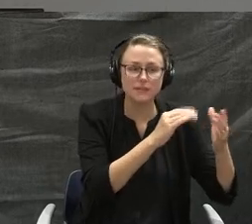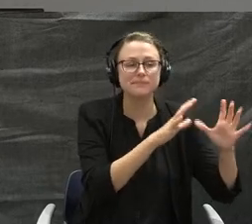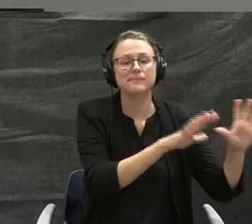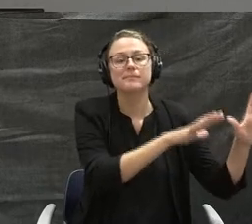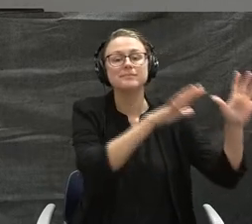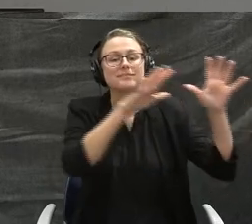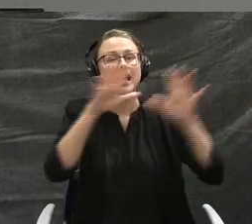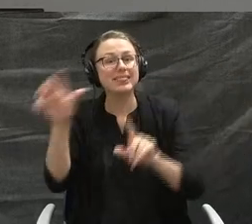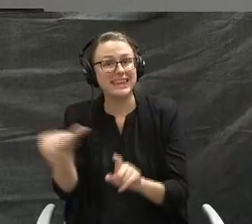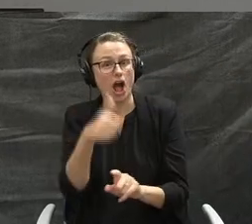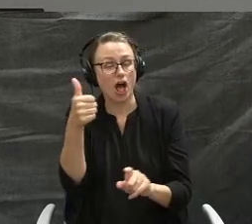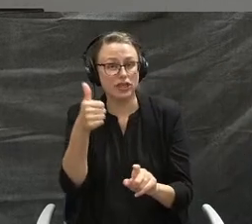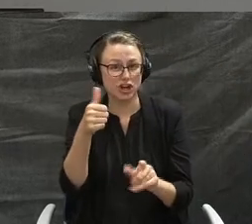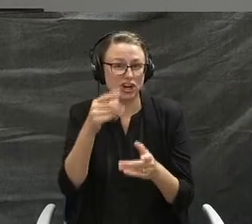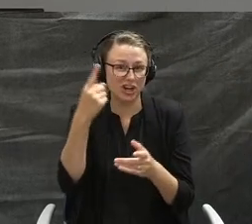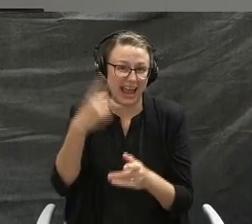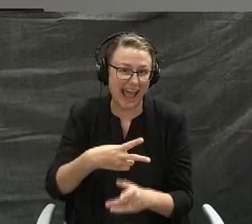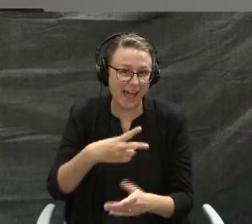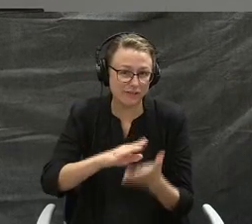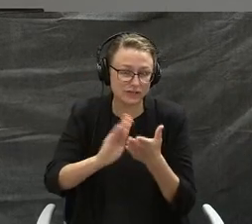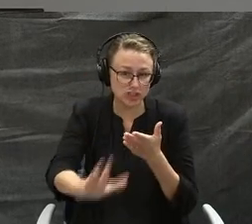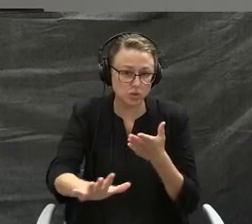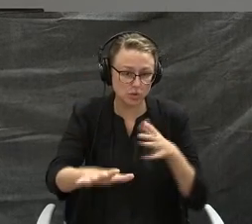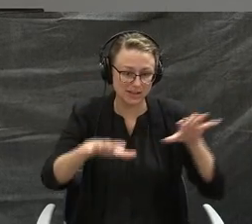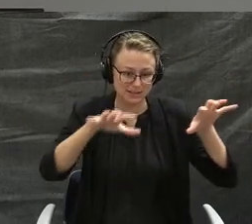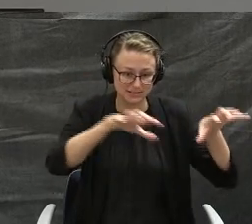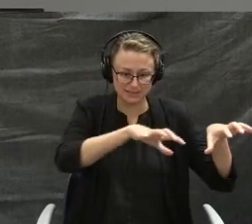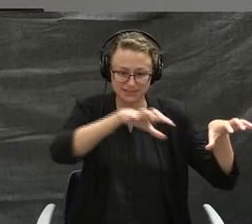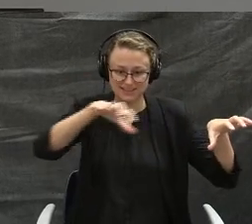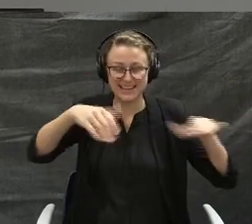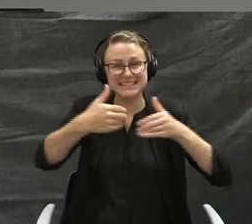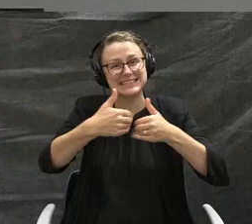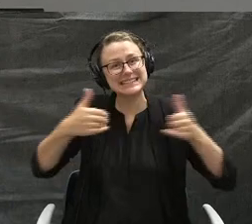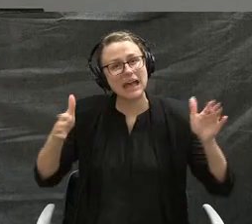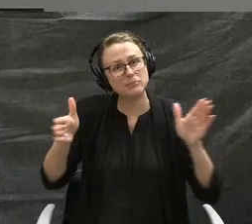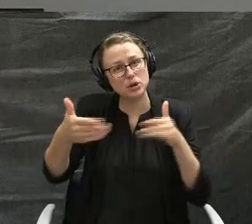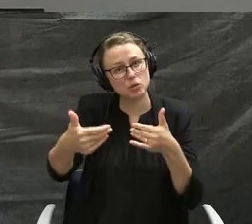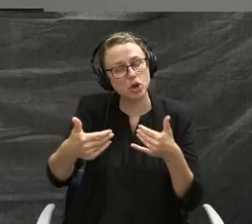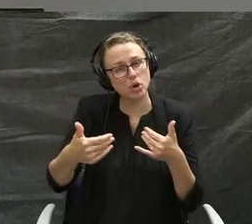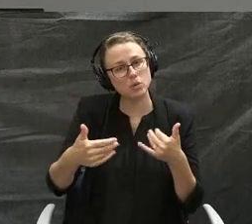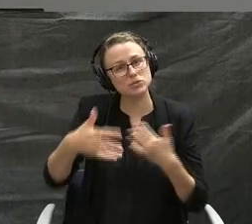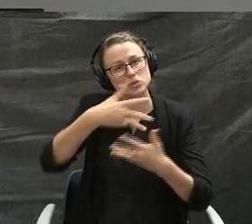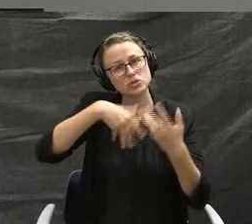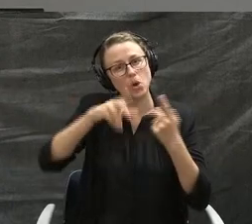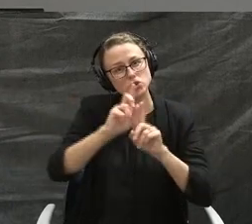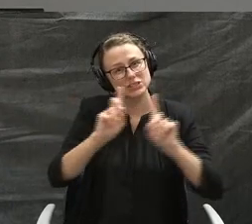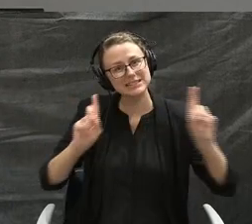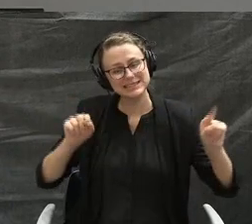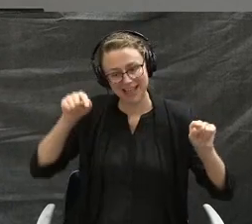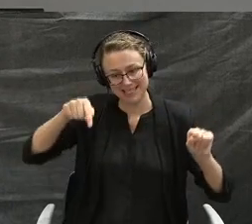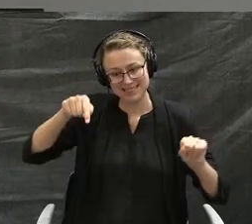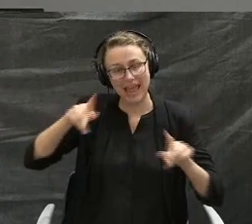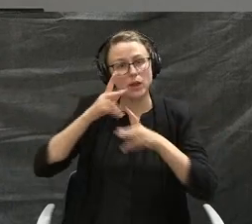class would also be in a separate room to keep that social distancing, and they'd be supervised the para they would